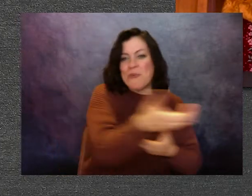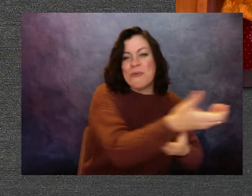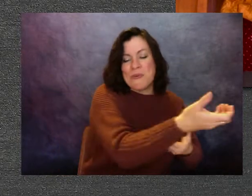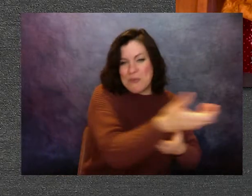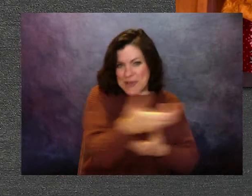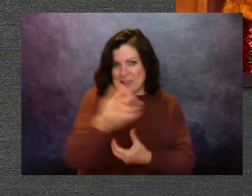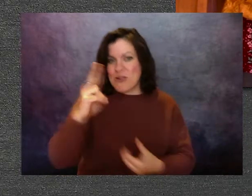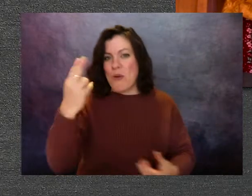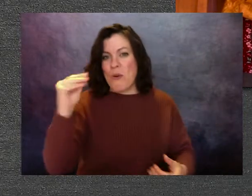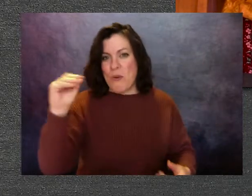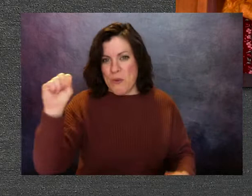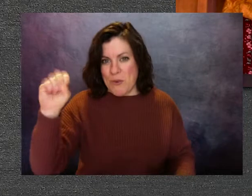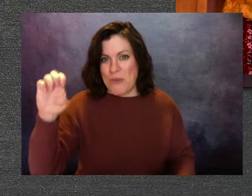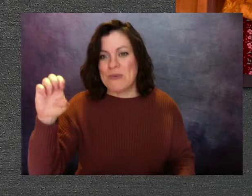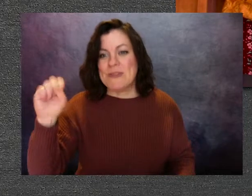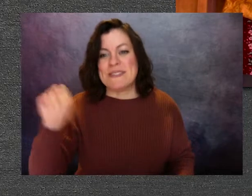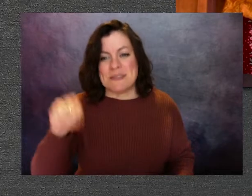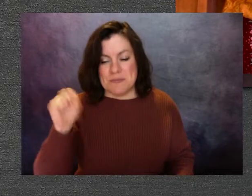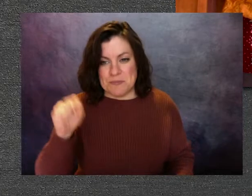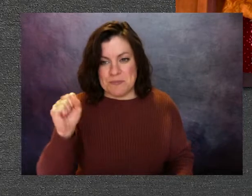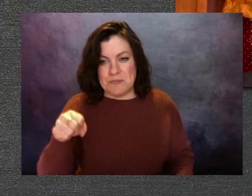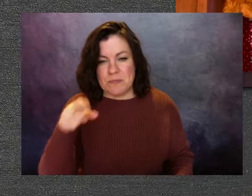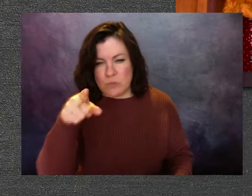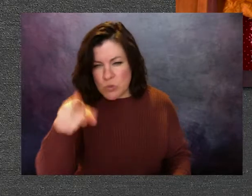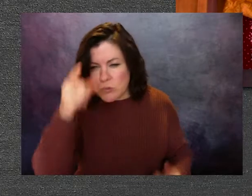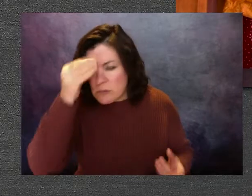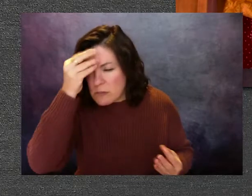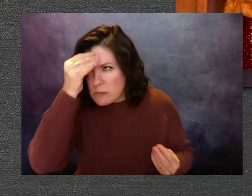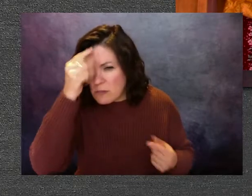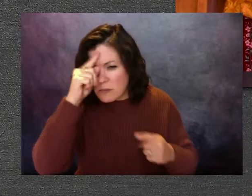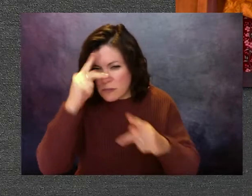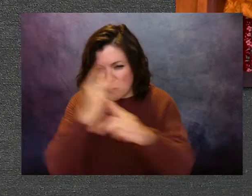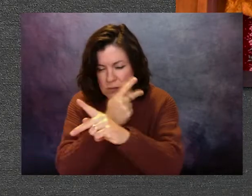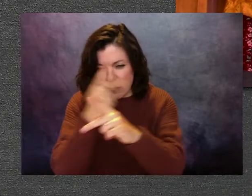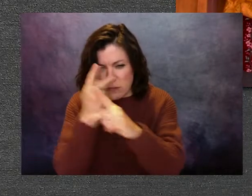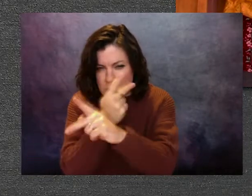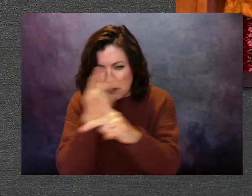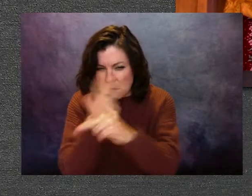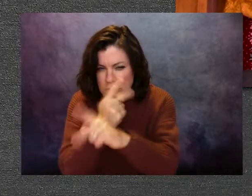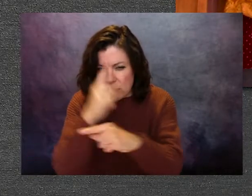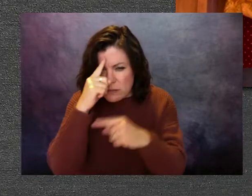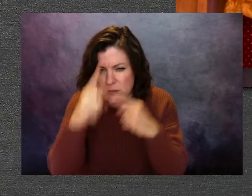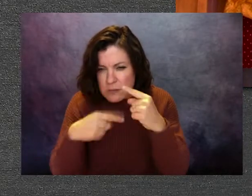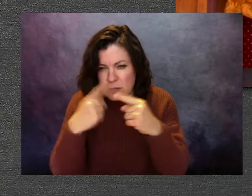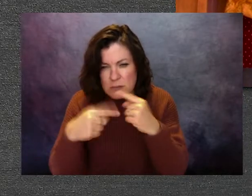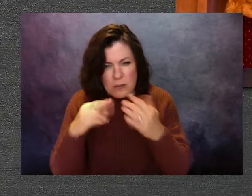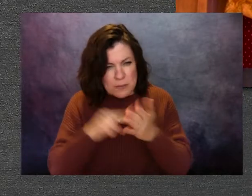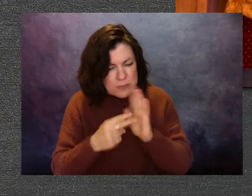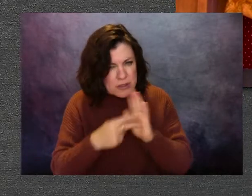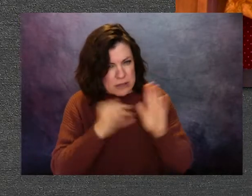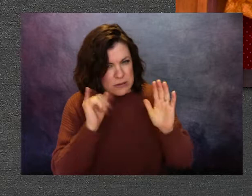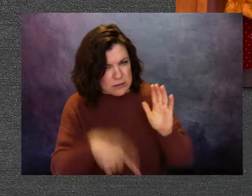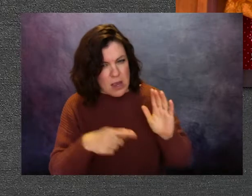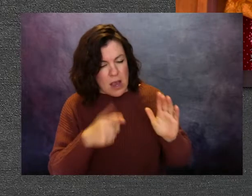Think in that super smart brain that you have friends, our next community helper wears these types of pants.